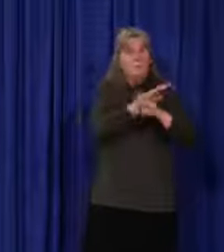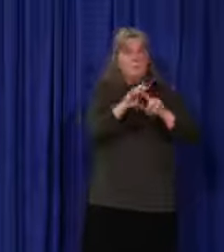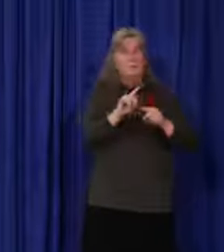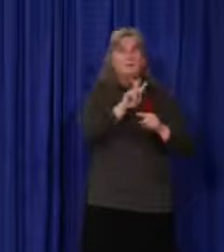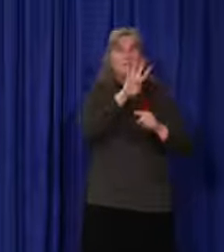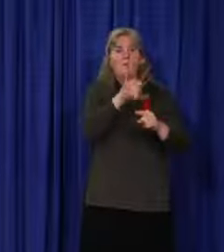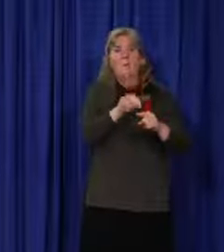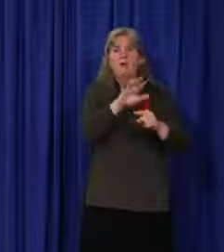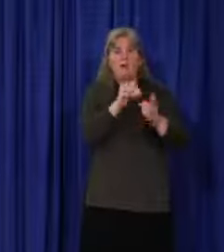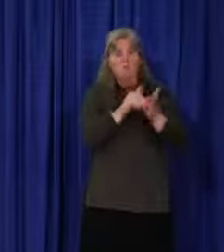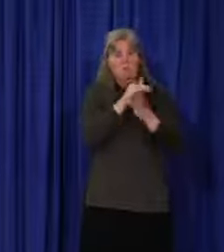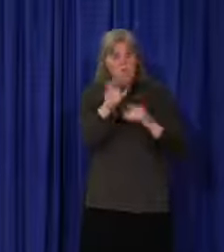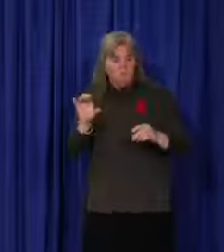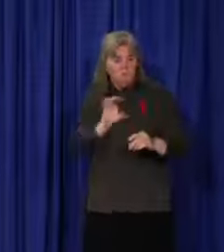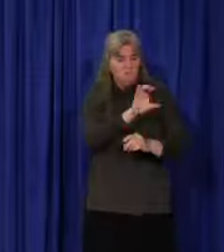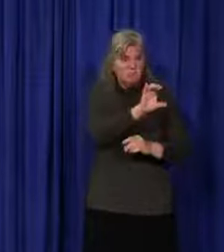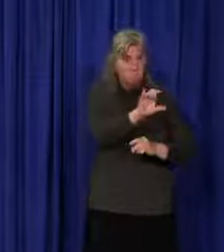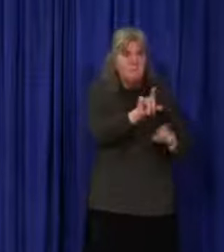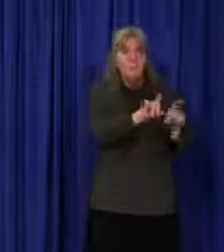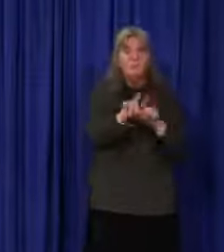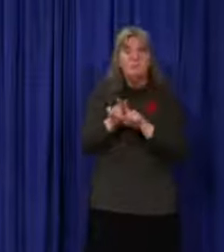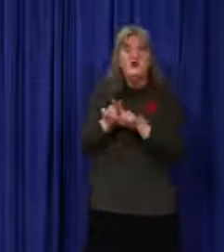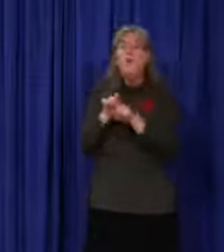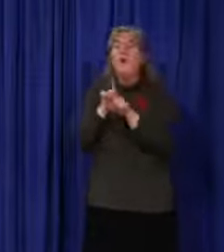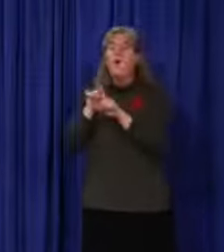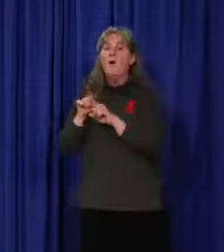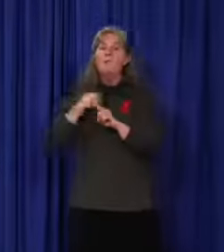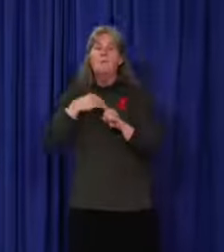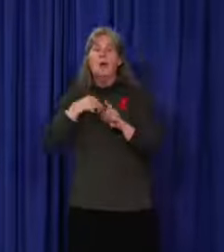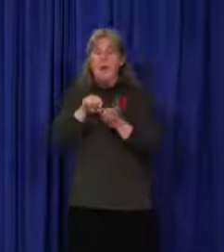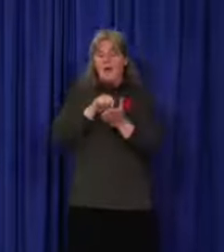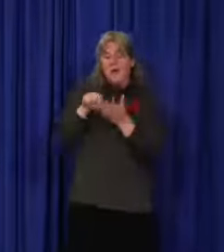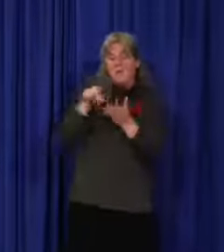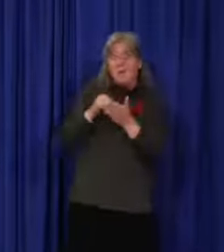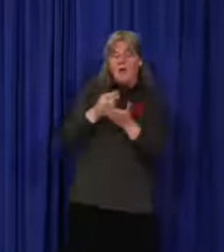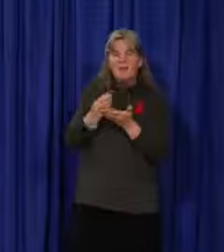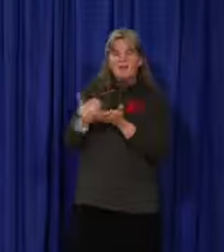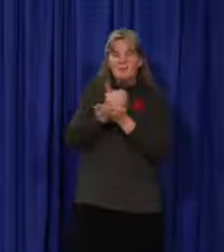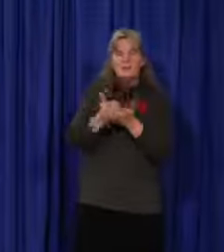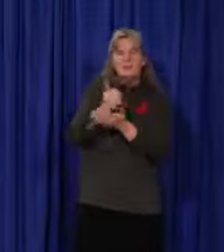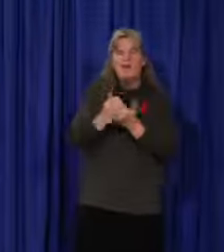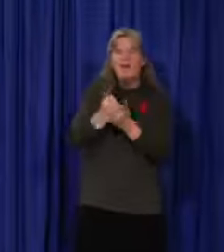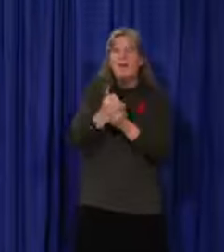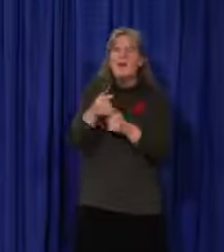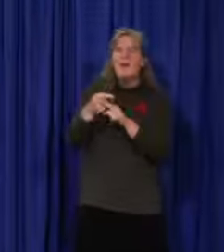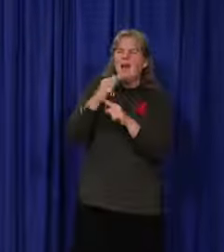And by small, I'm talking about 10 to 15 people. For some people, they may need